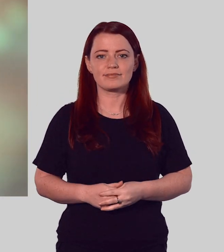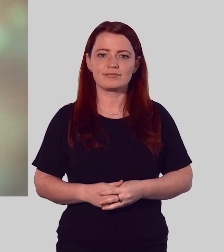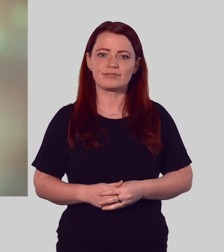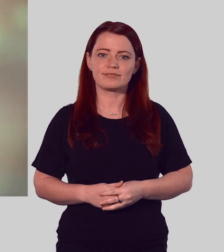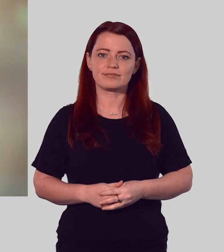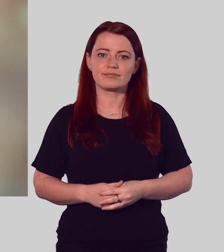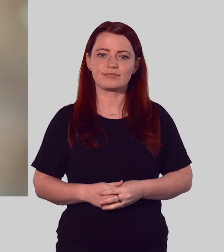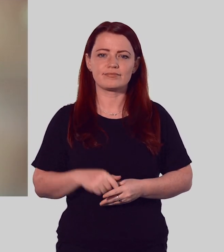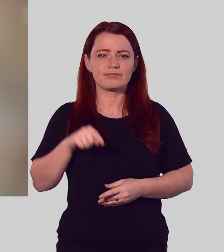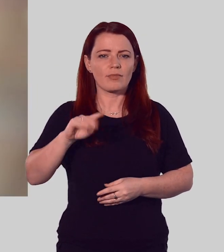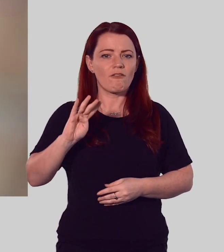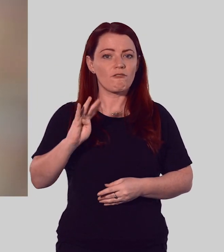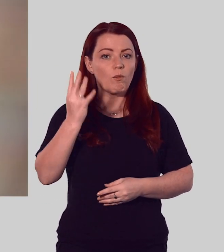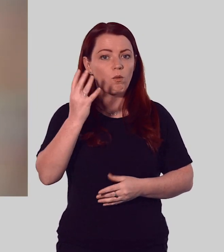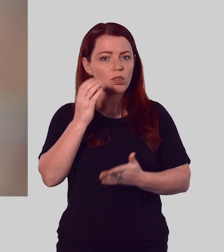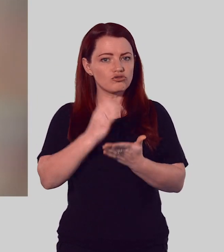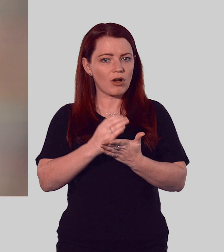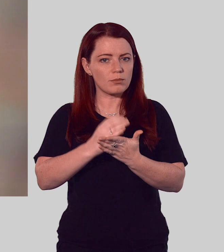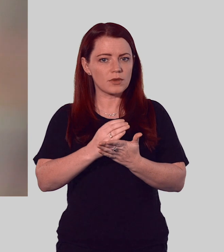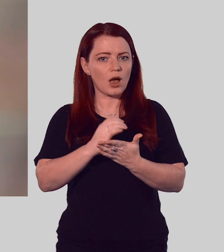In this fourth chapter we will be exploring